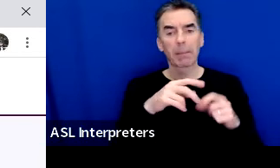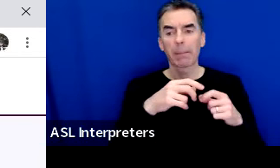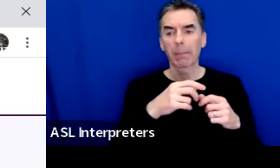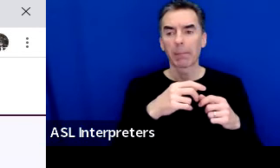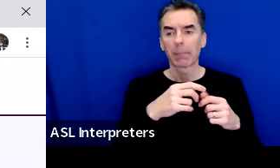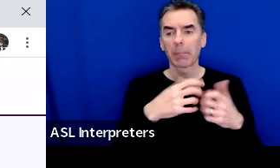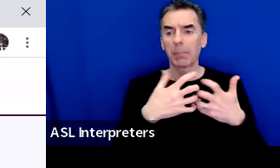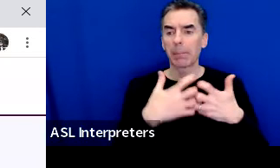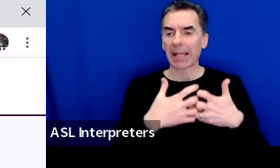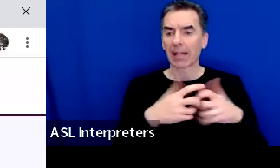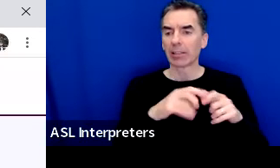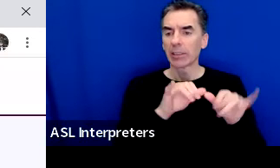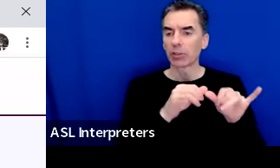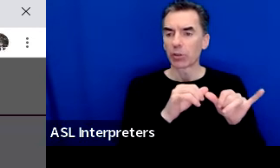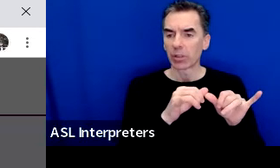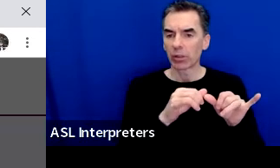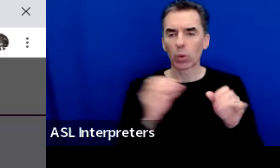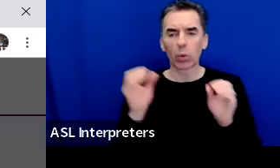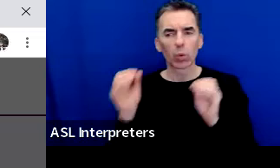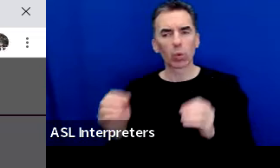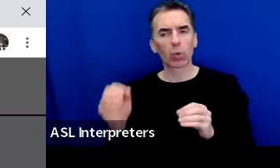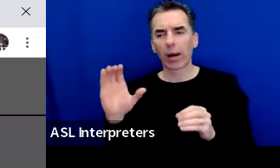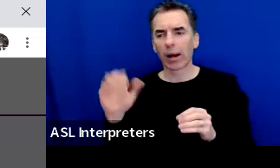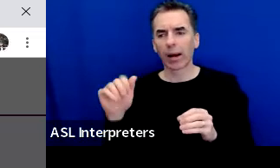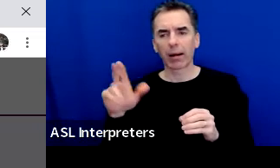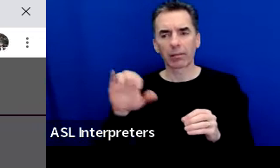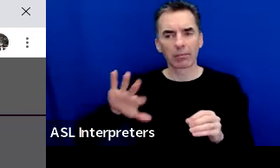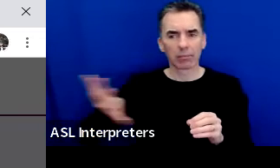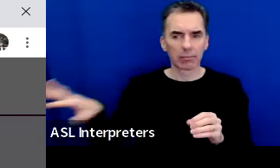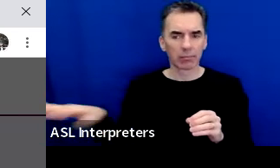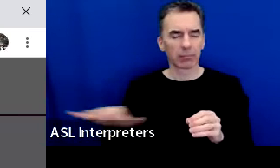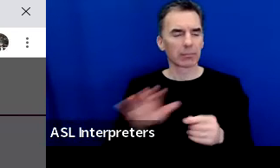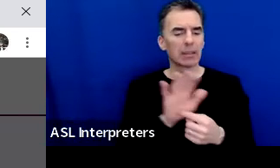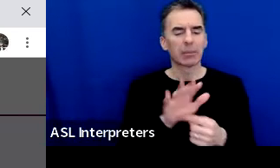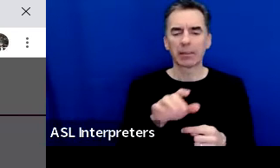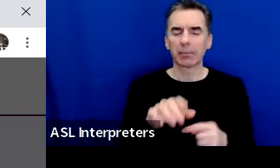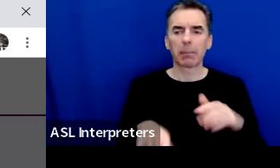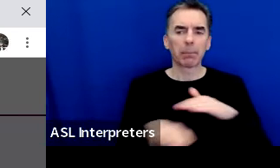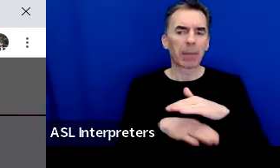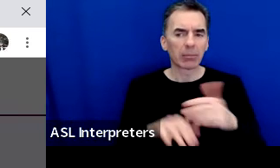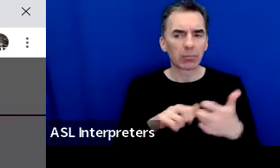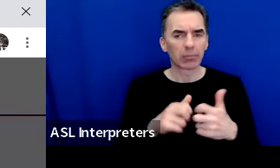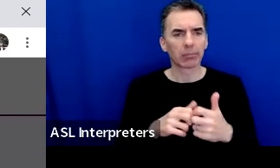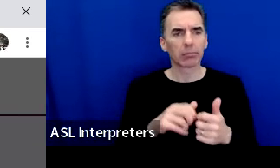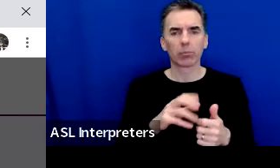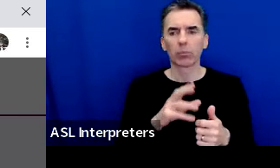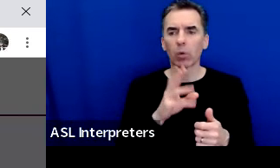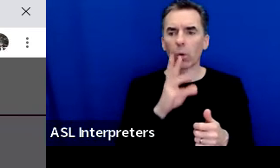So, you know, they need, you know, real basic problems, you know, water tank pressure problems, things like that.